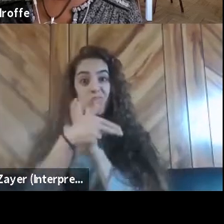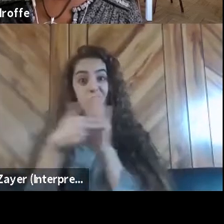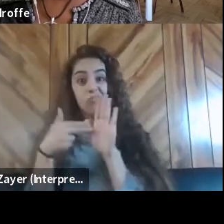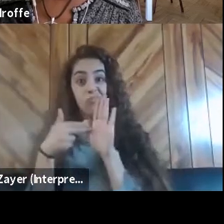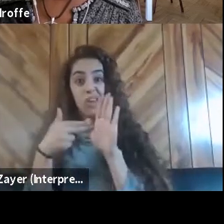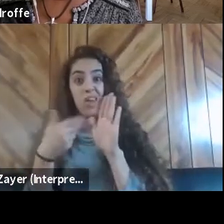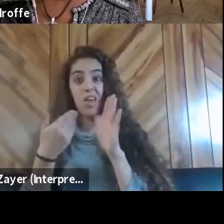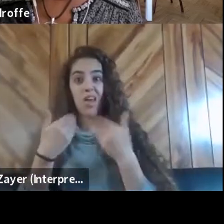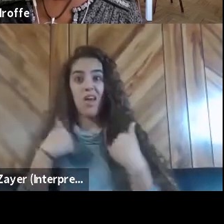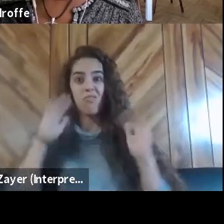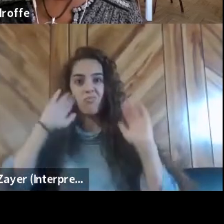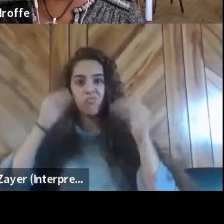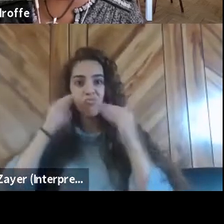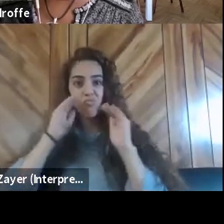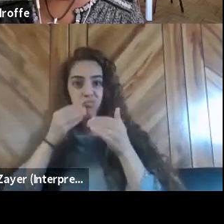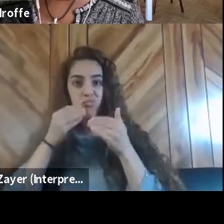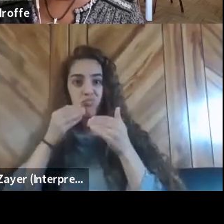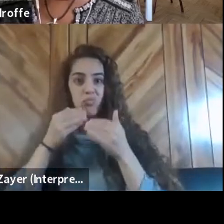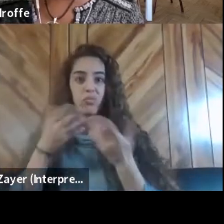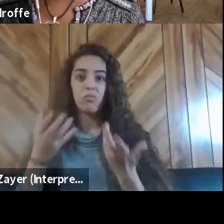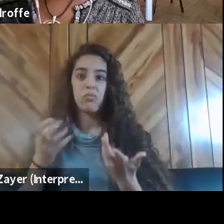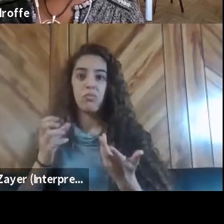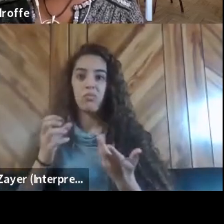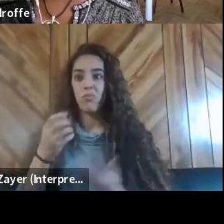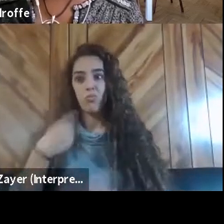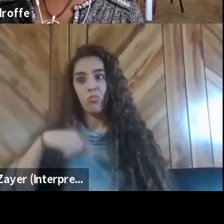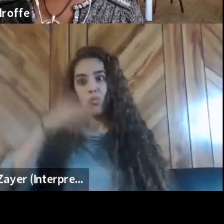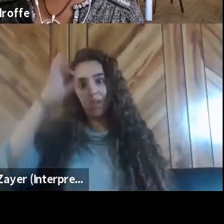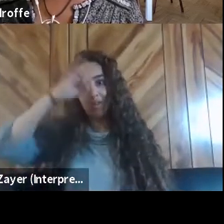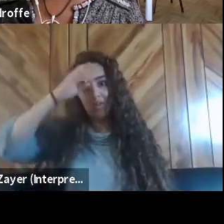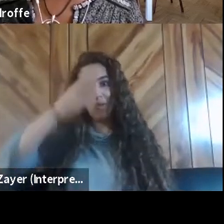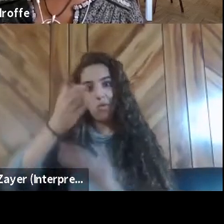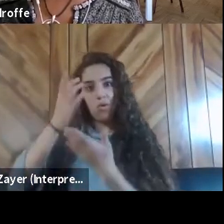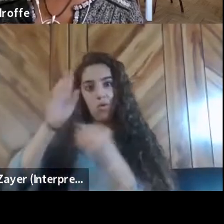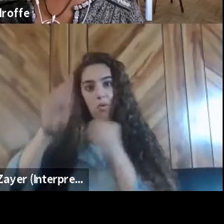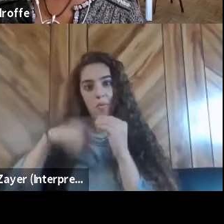didn't know anything about before. And so yeah, there was a